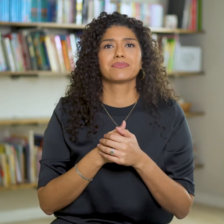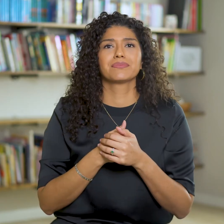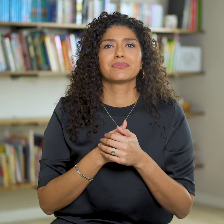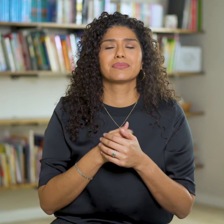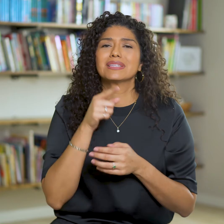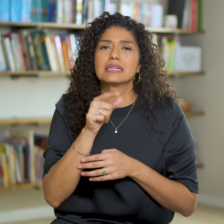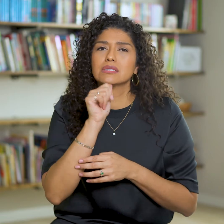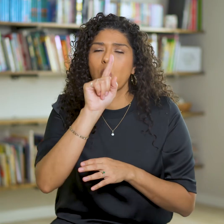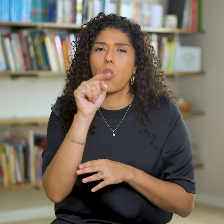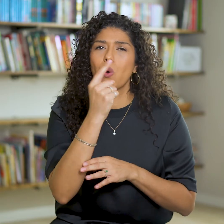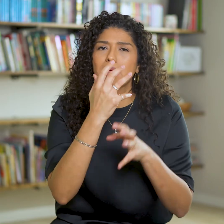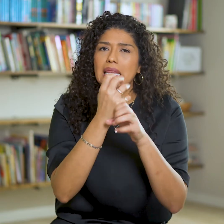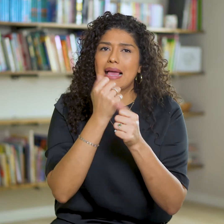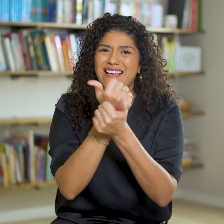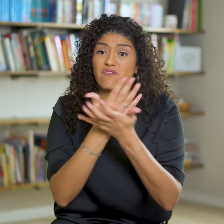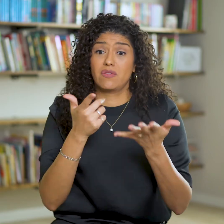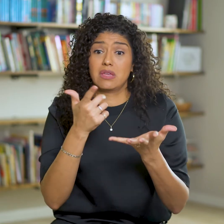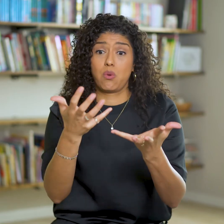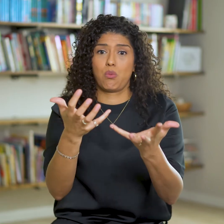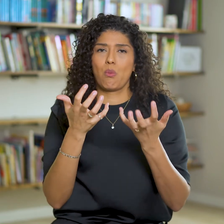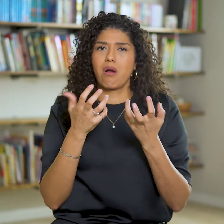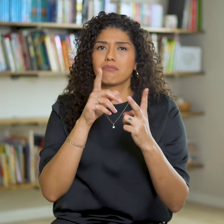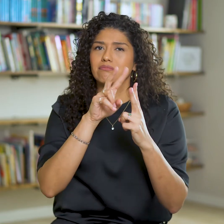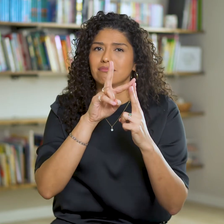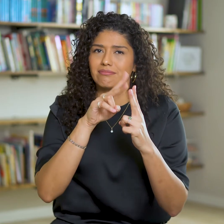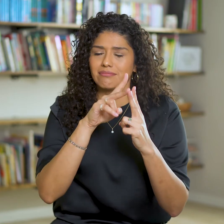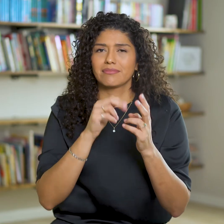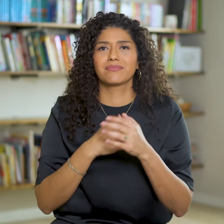And he doesn’t always get everything he wants either.